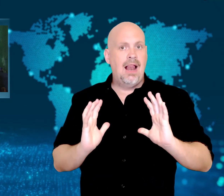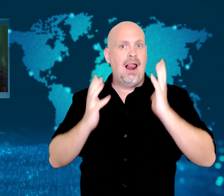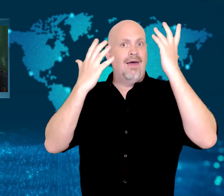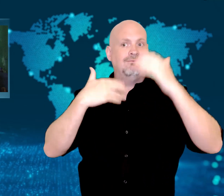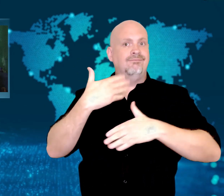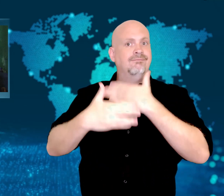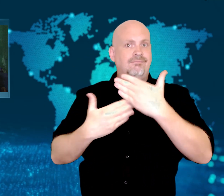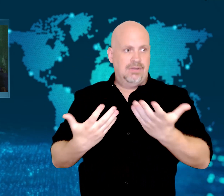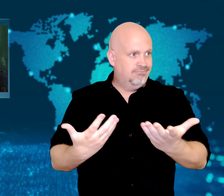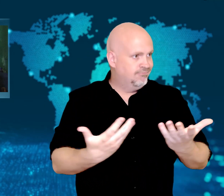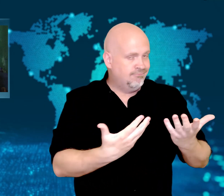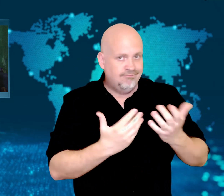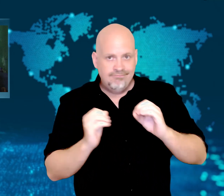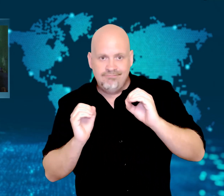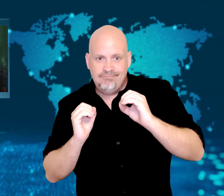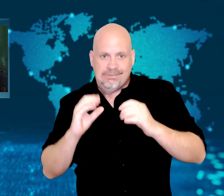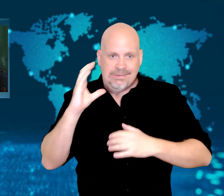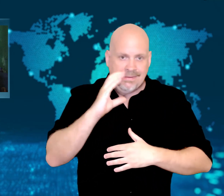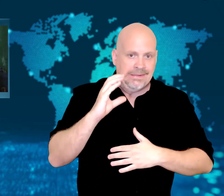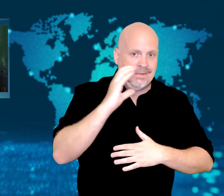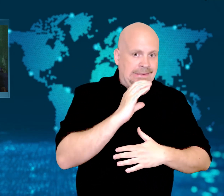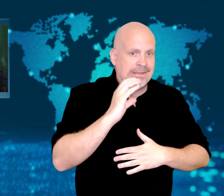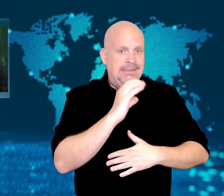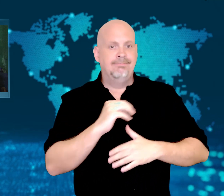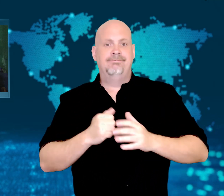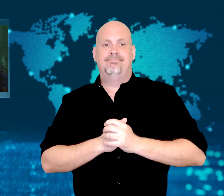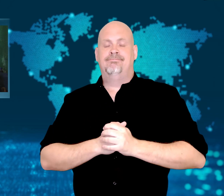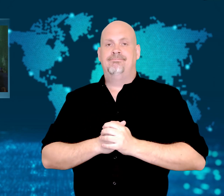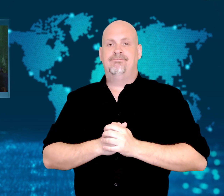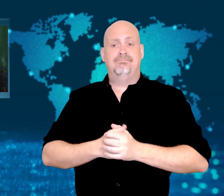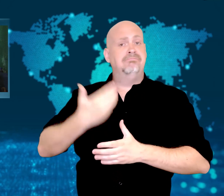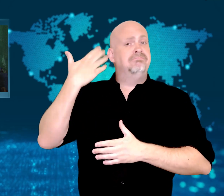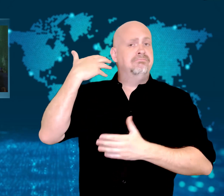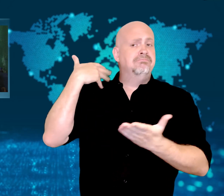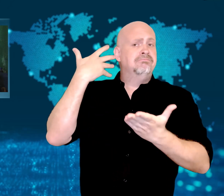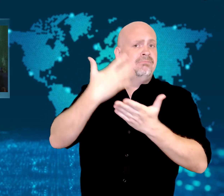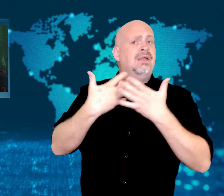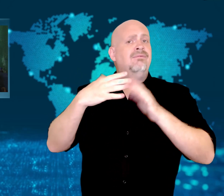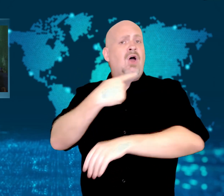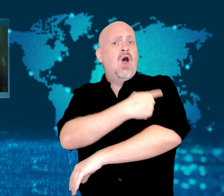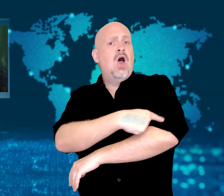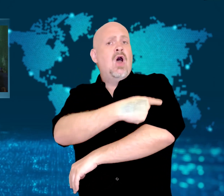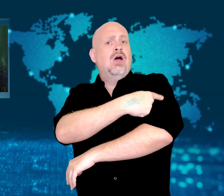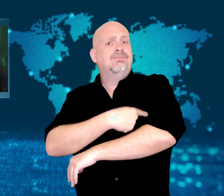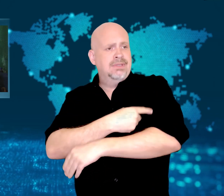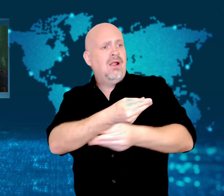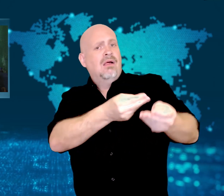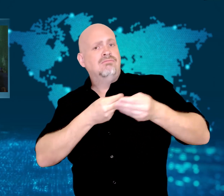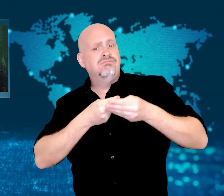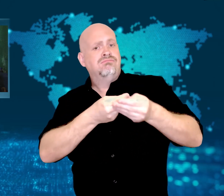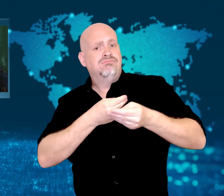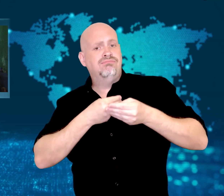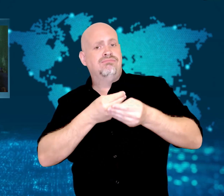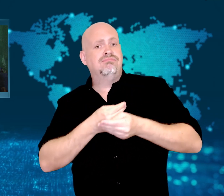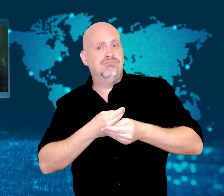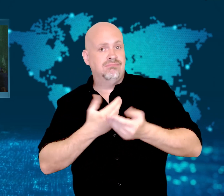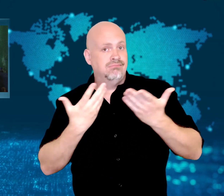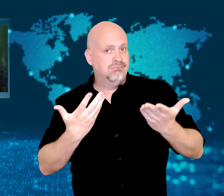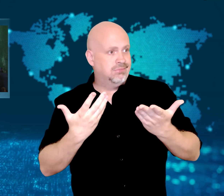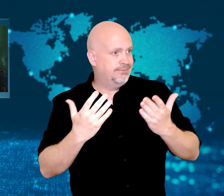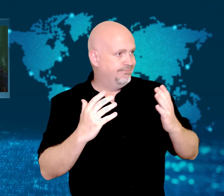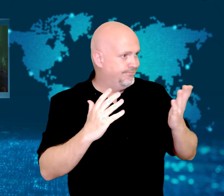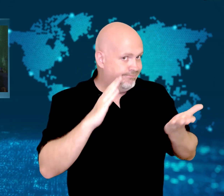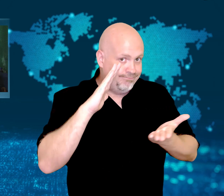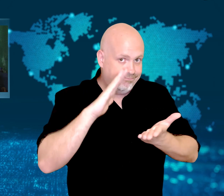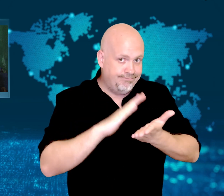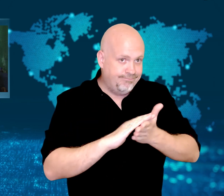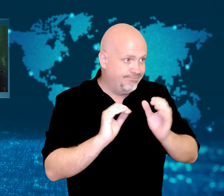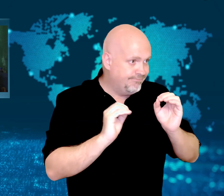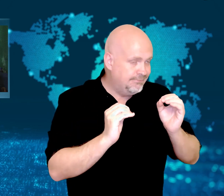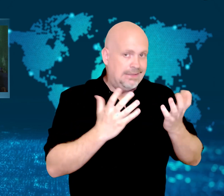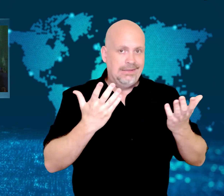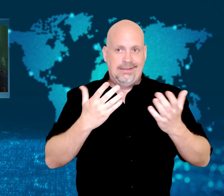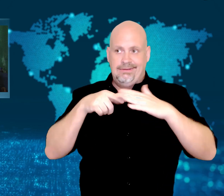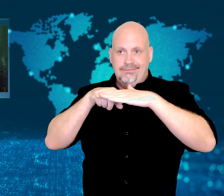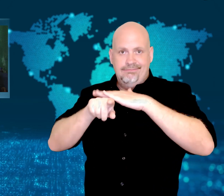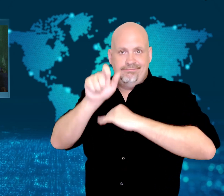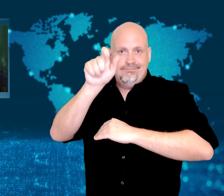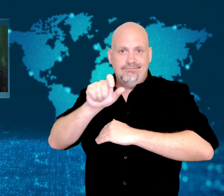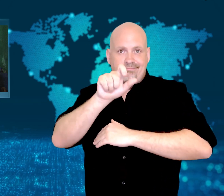They used to get it for free from the country’s hospitals,